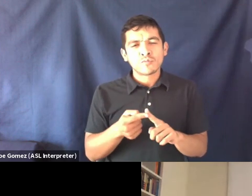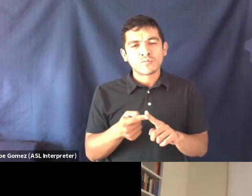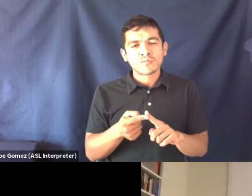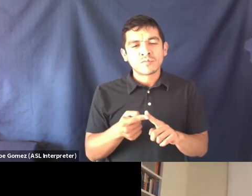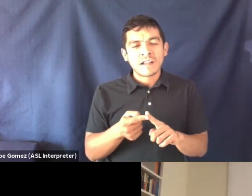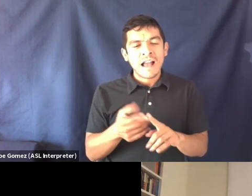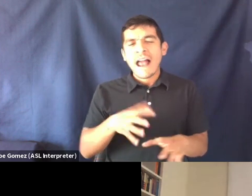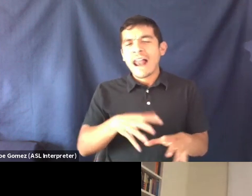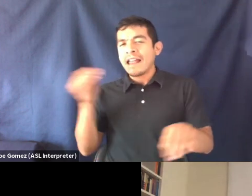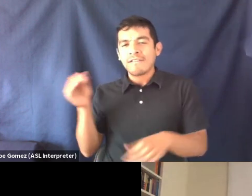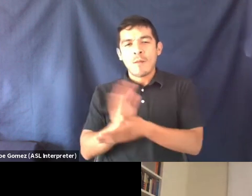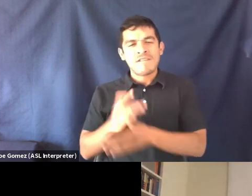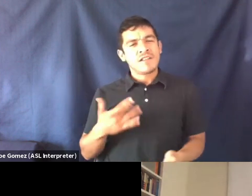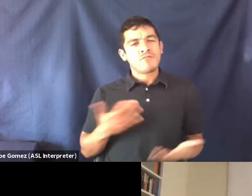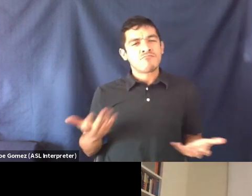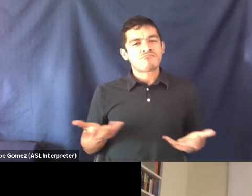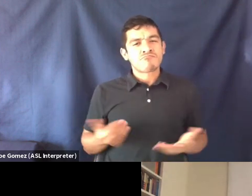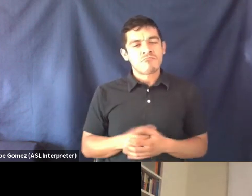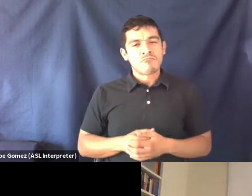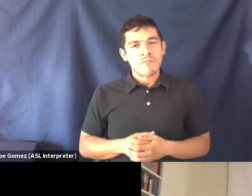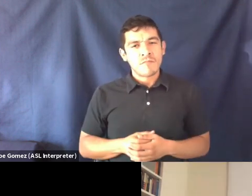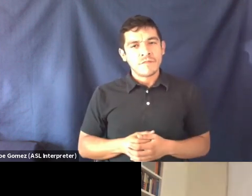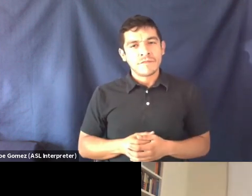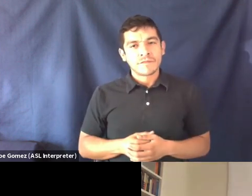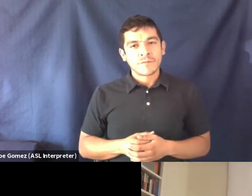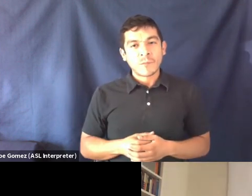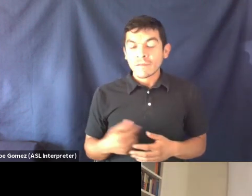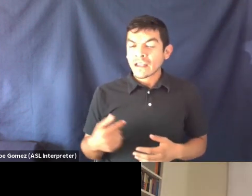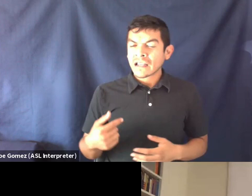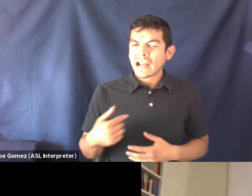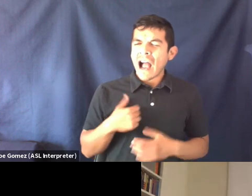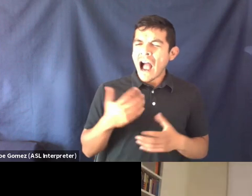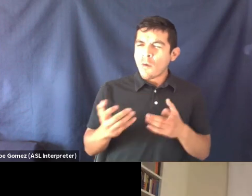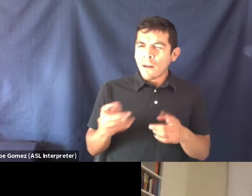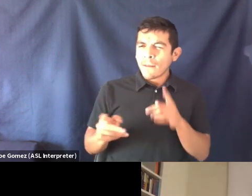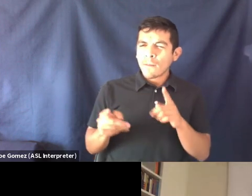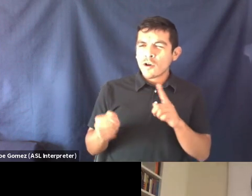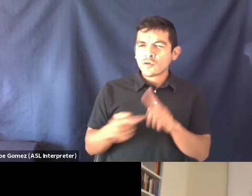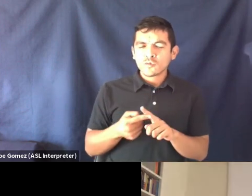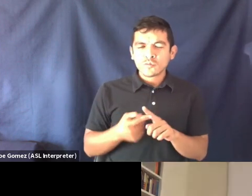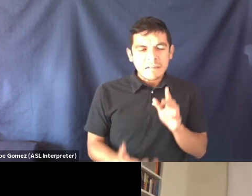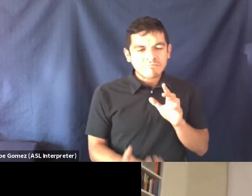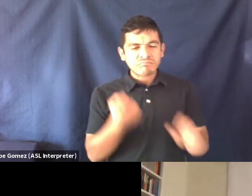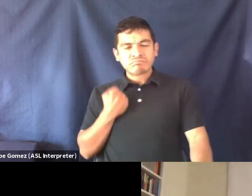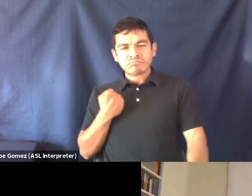I think I want people to take away whatever they you know, whatever strikes them, but I really, one of the things